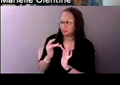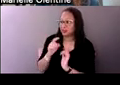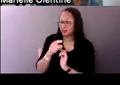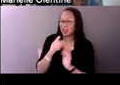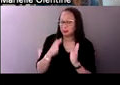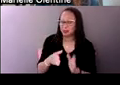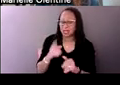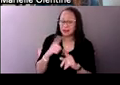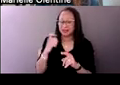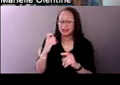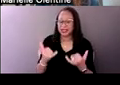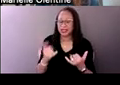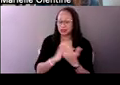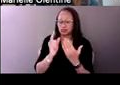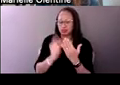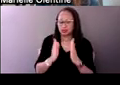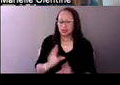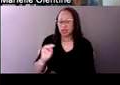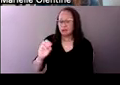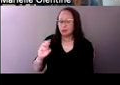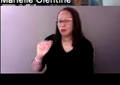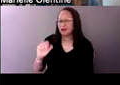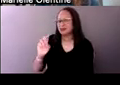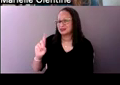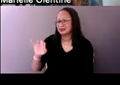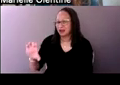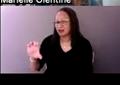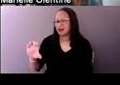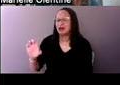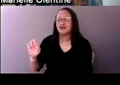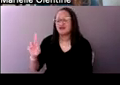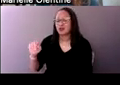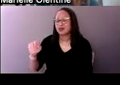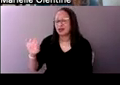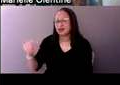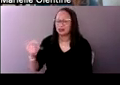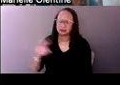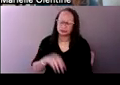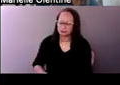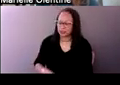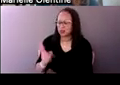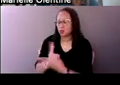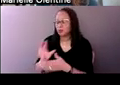useful for you. As an example, I did this workshop last year, and found out that a person had been